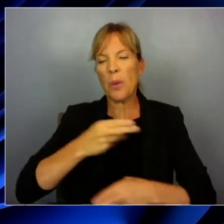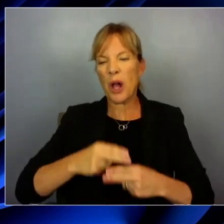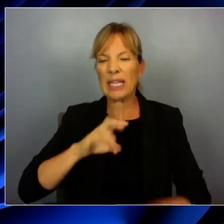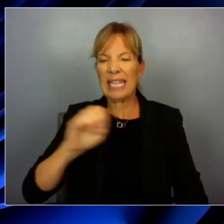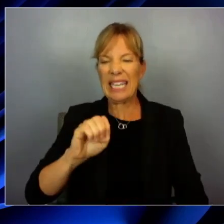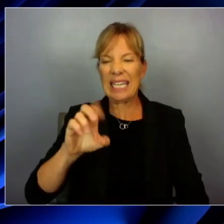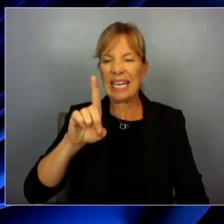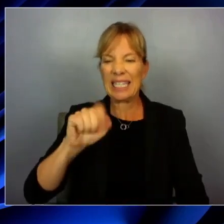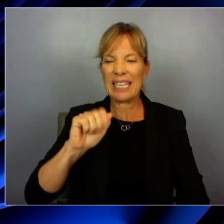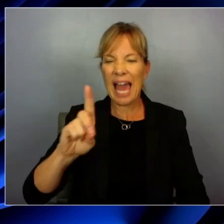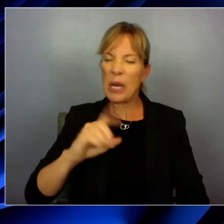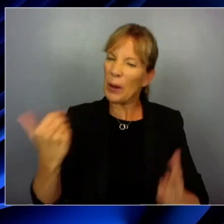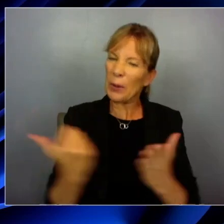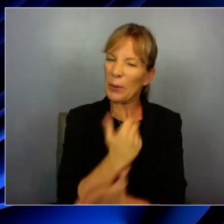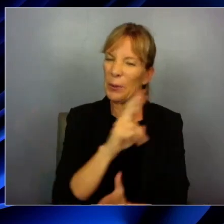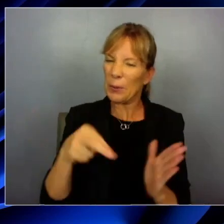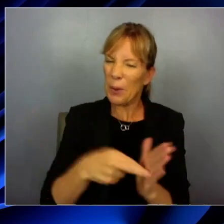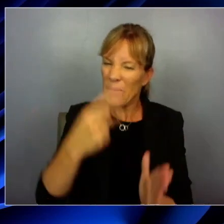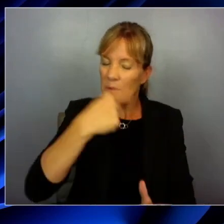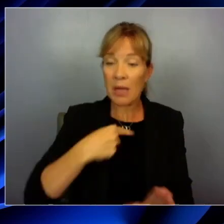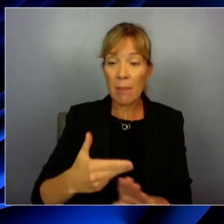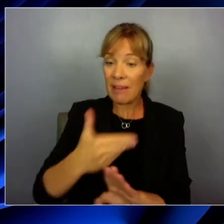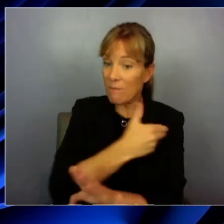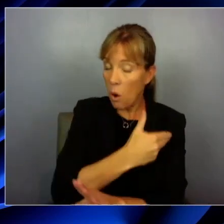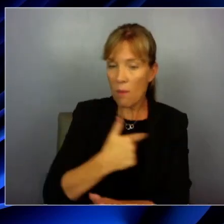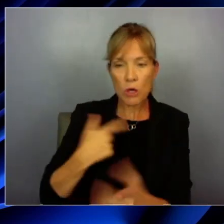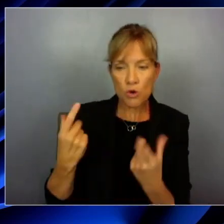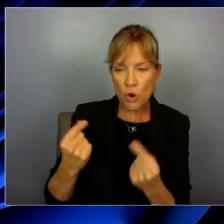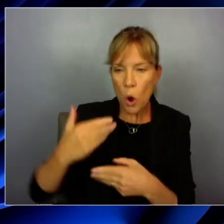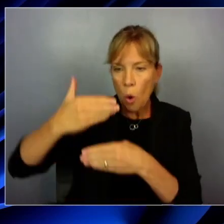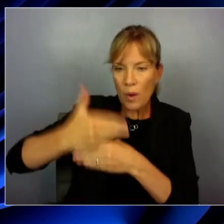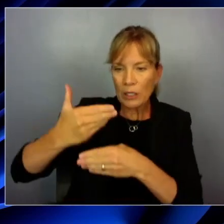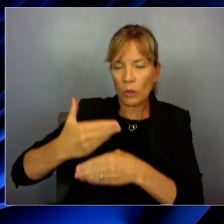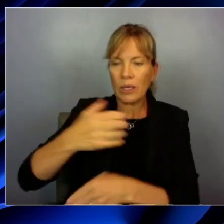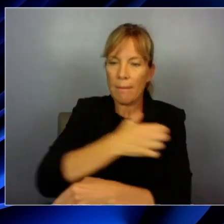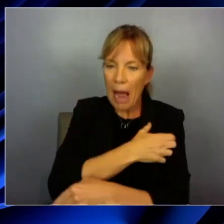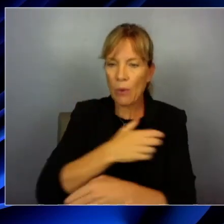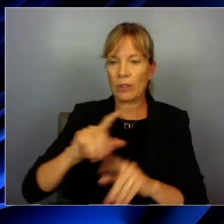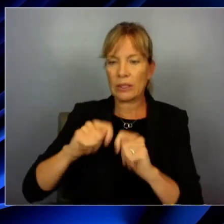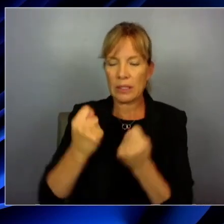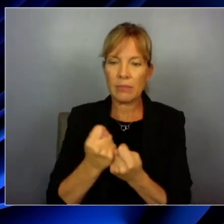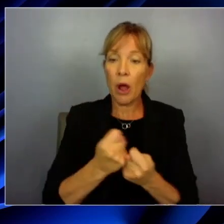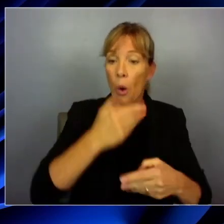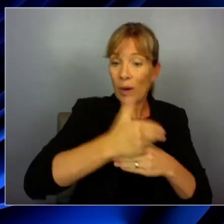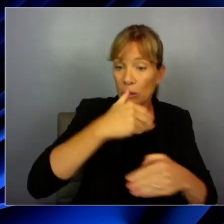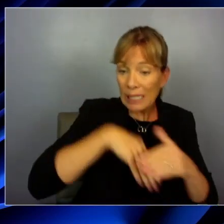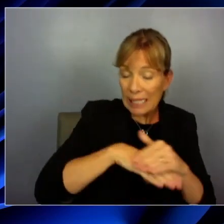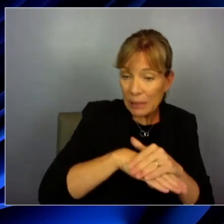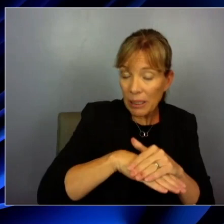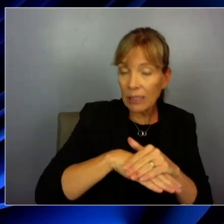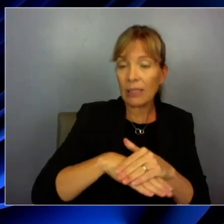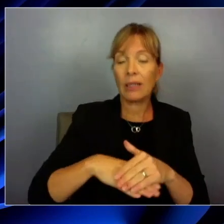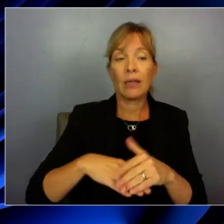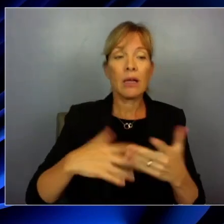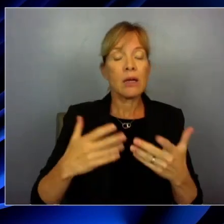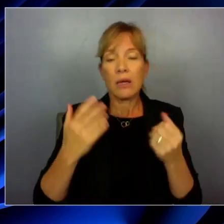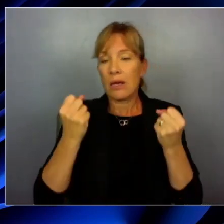me and prior to that I was on the Windows and Power Team which covers Windows accessibility. So a lot of the stuff that you see today.